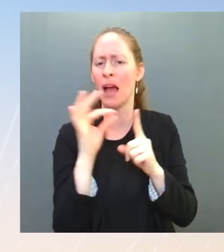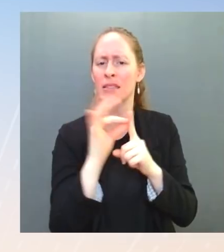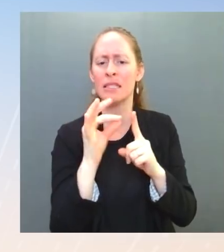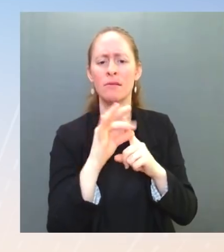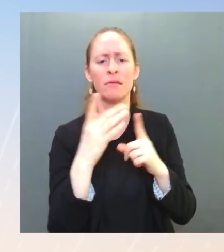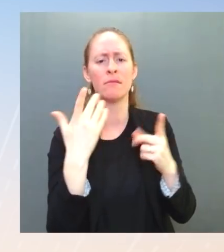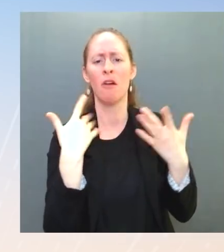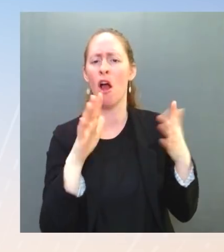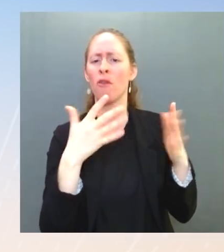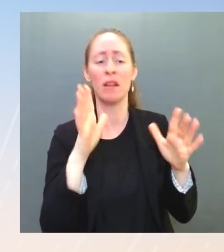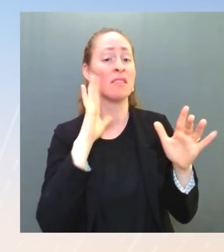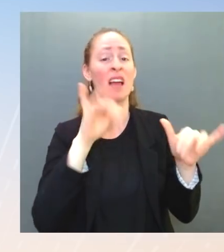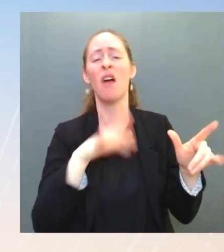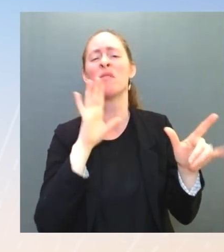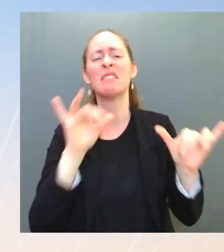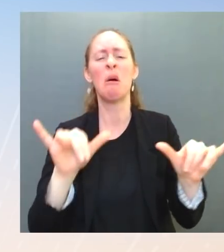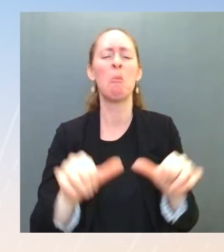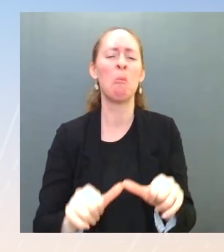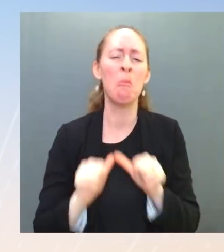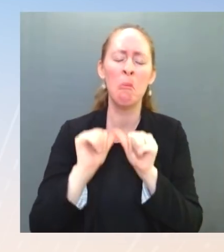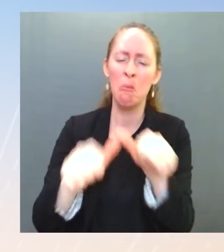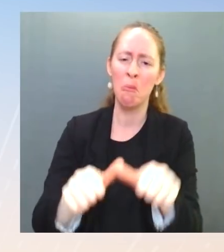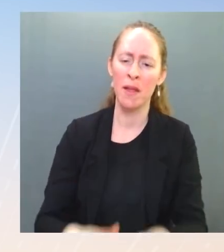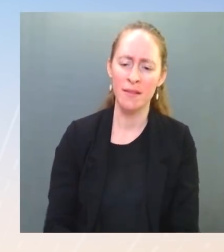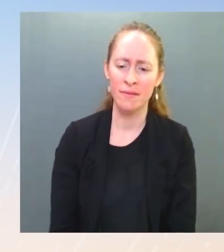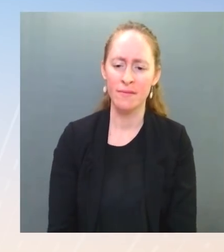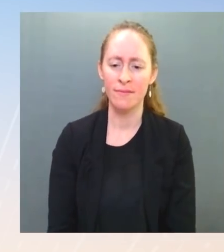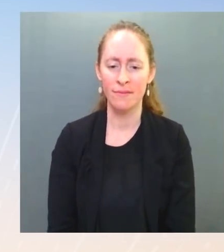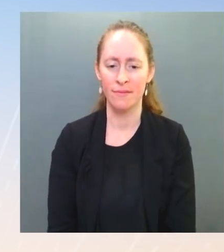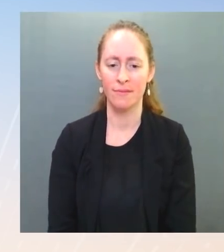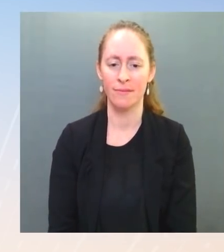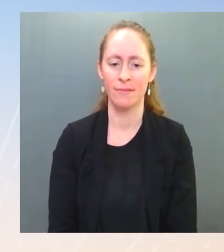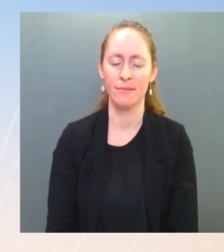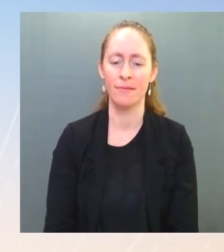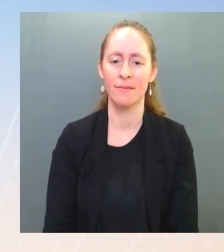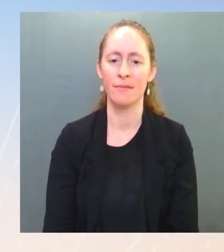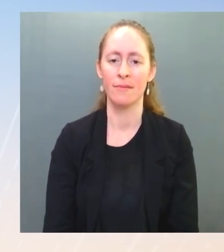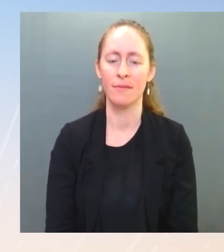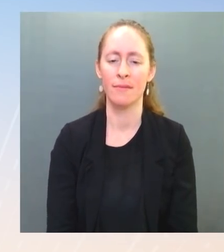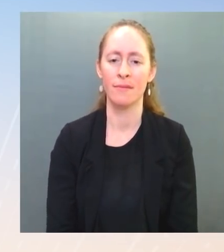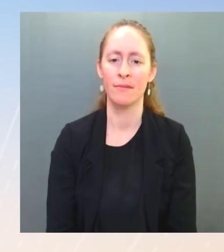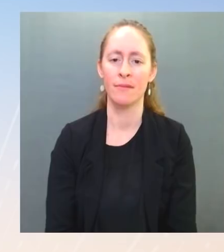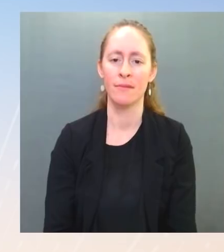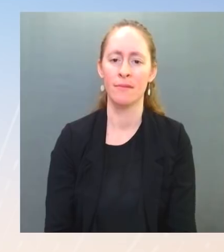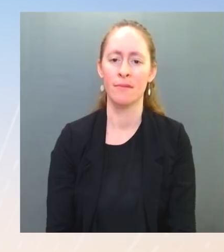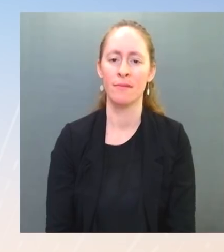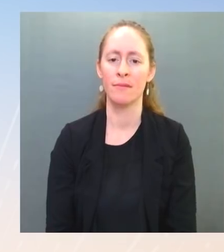The Press: Thank you. You said that 2 percent of the oil coming from Russia is imported into India- Ms. Psaki: One to two.